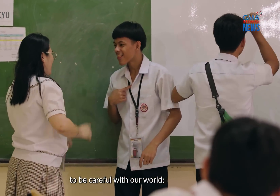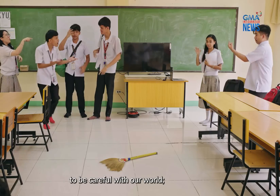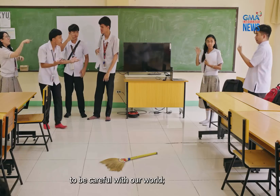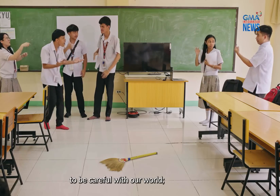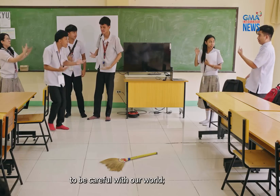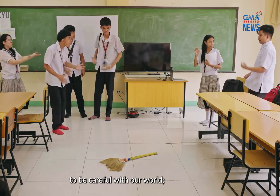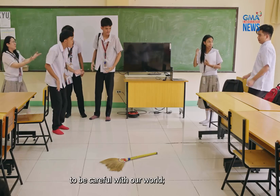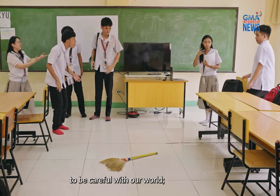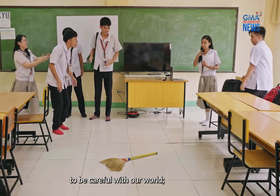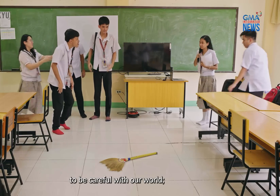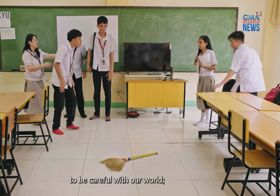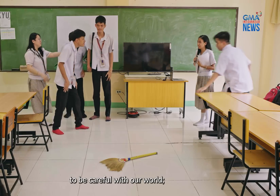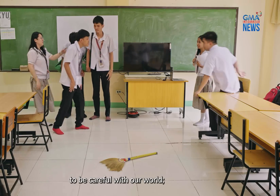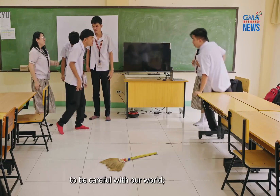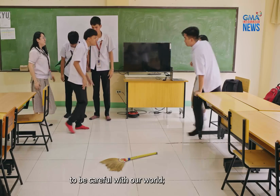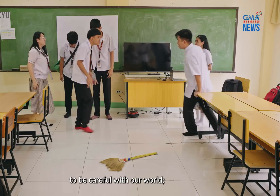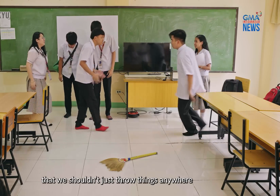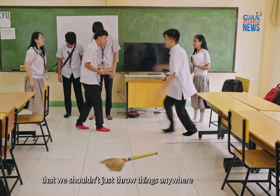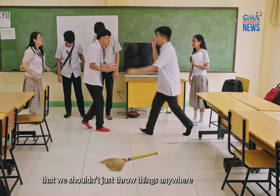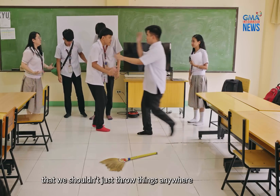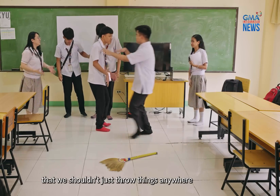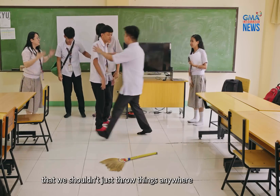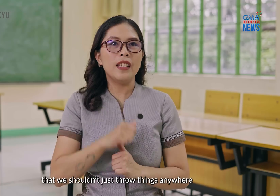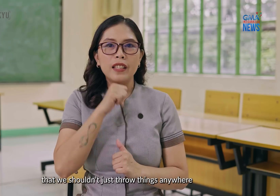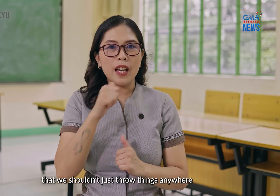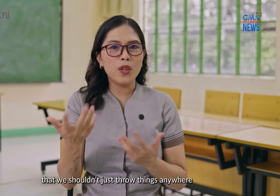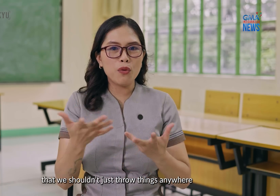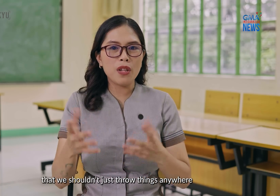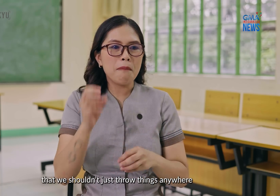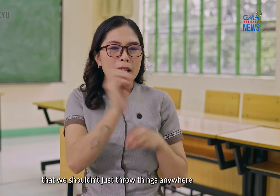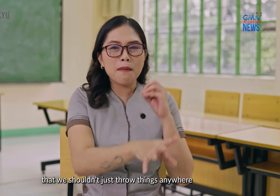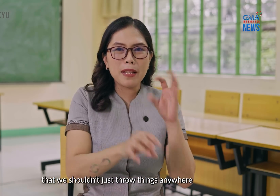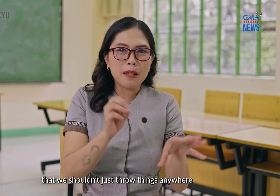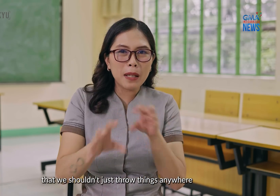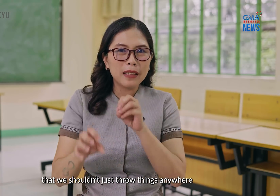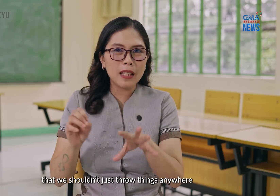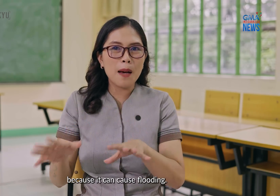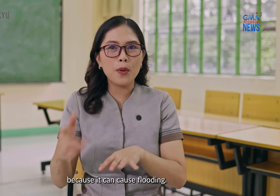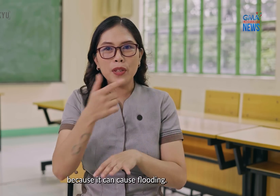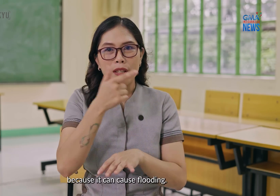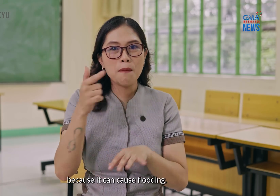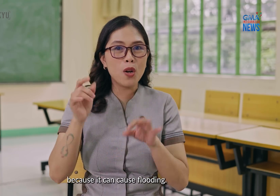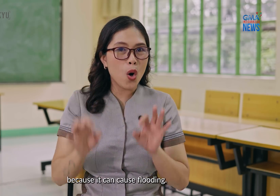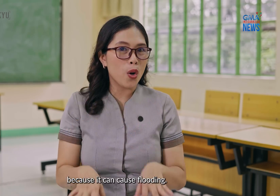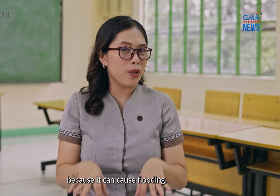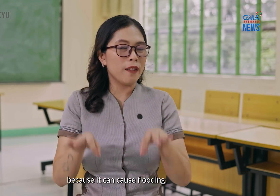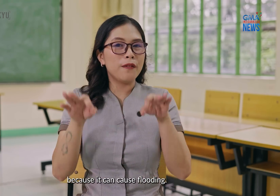the more they feel it, the more they realize that we really need